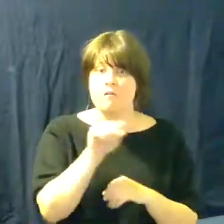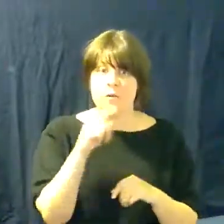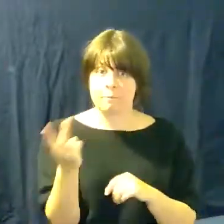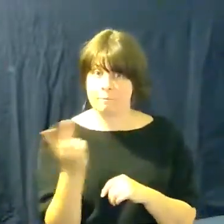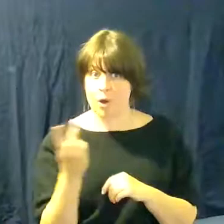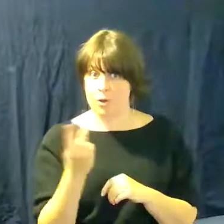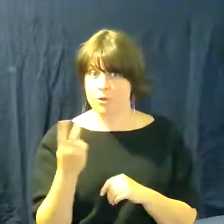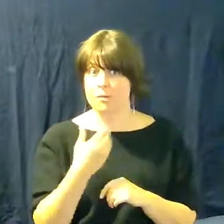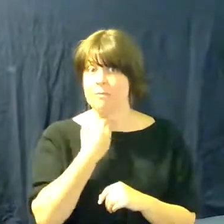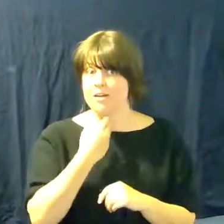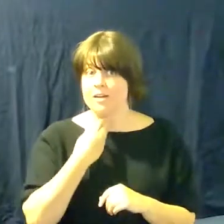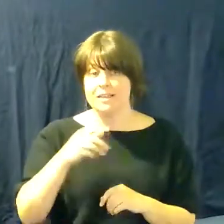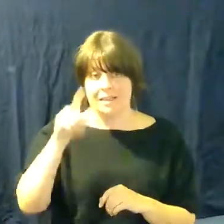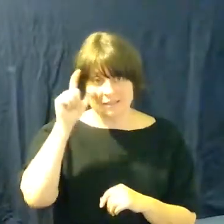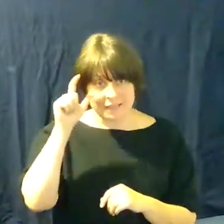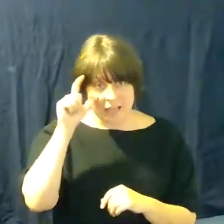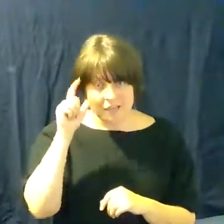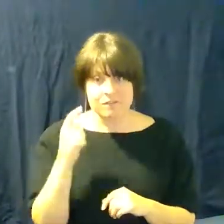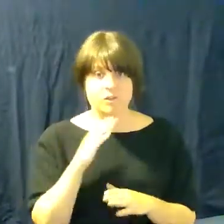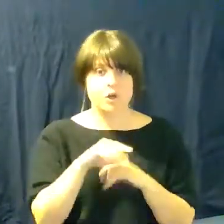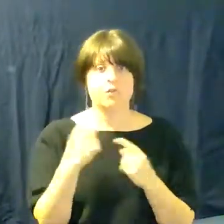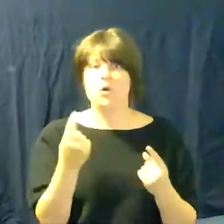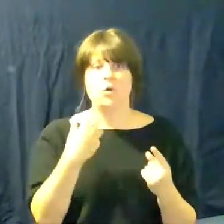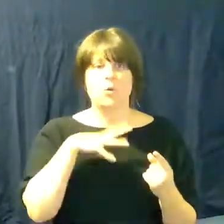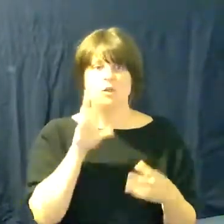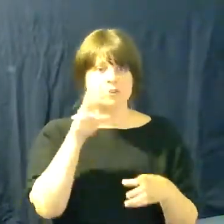Nothing further. I'm assuming there will be a follow-up